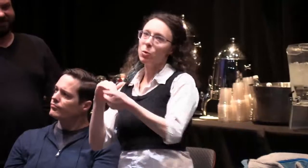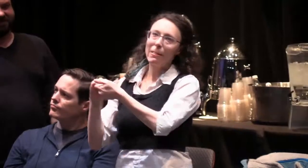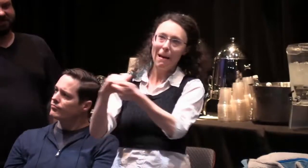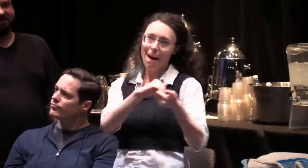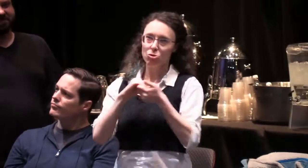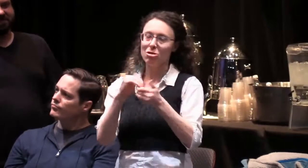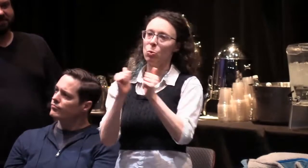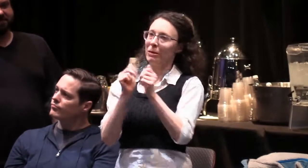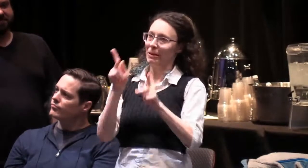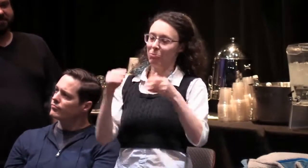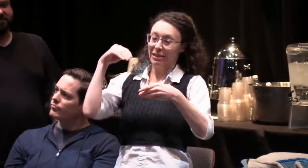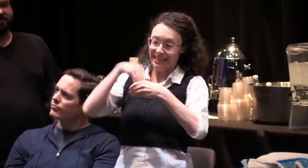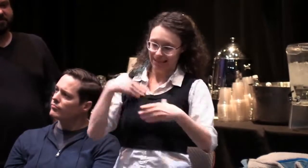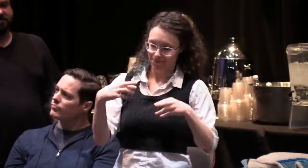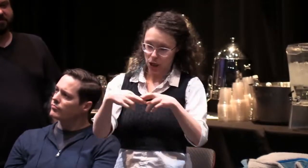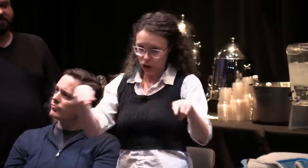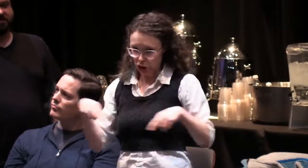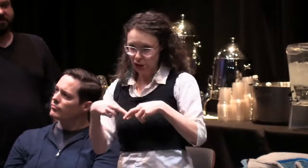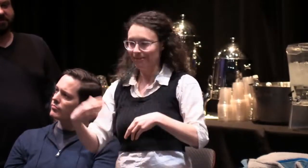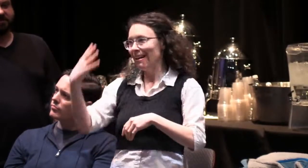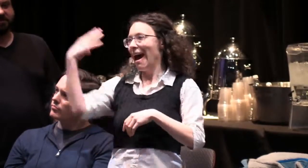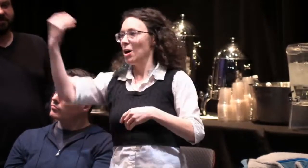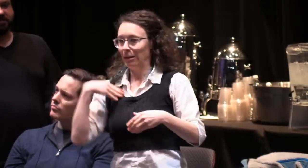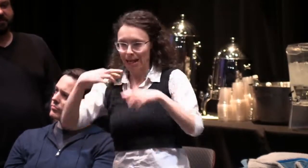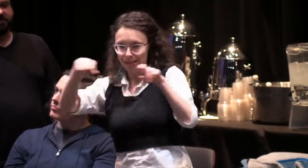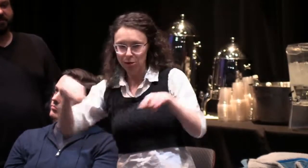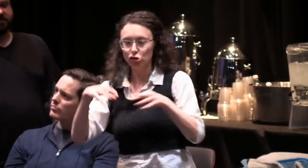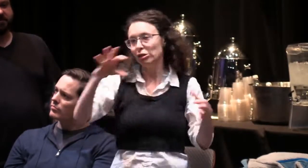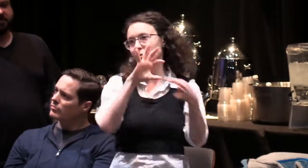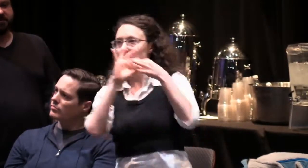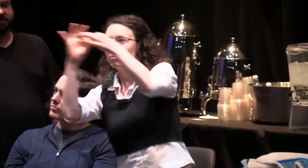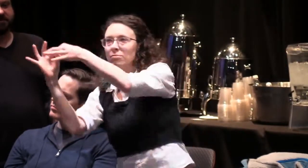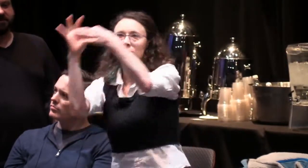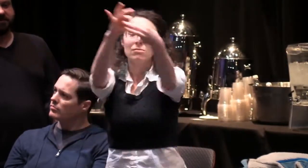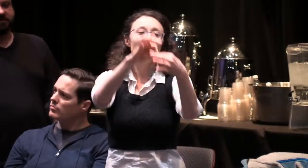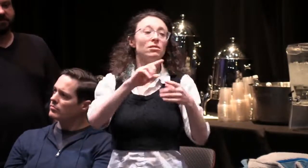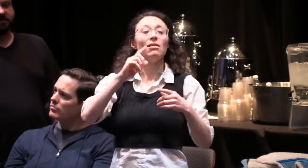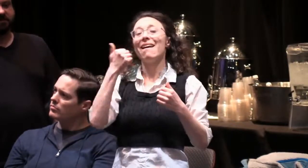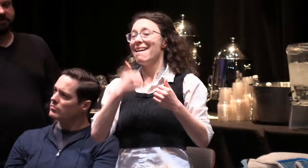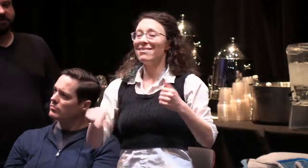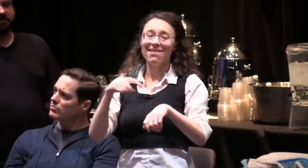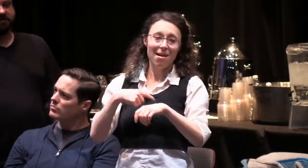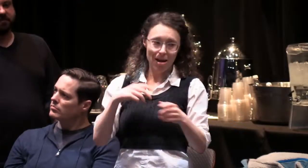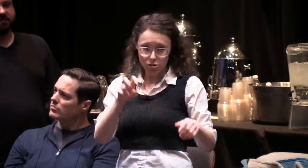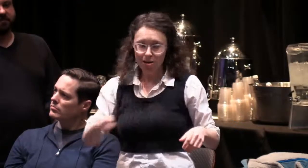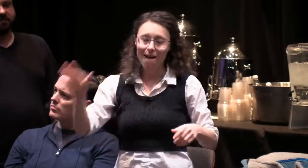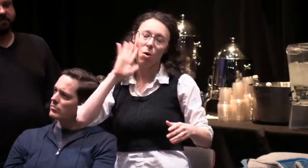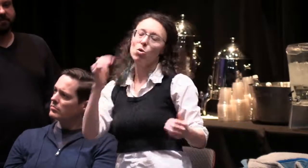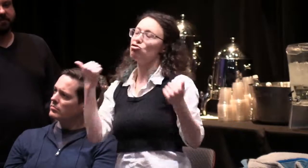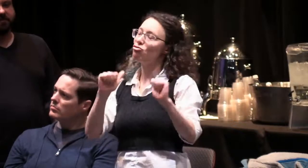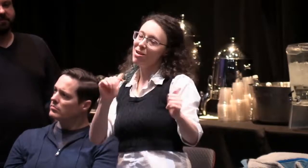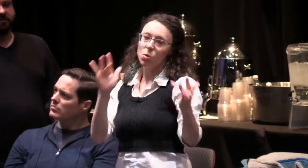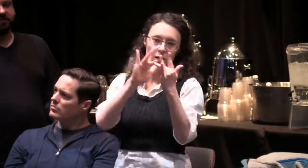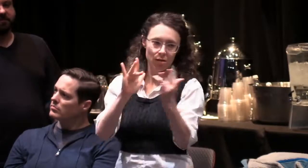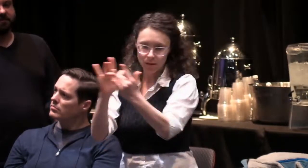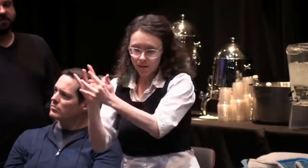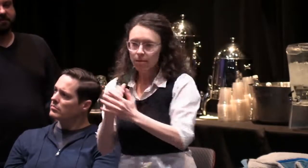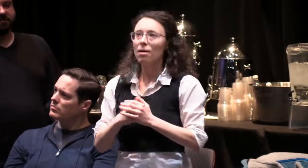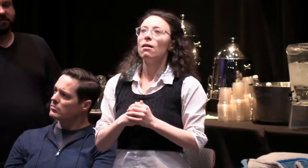and I am committed to collaborating with people within my circles and outside my circles, and to network, and anytime I'm traveling,